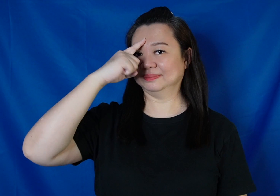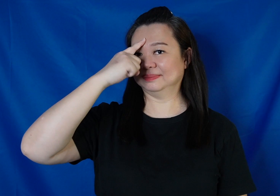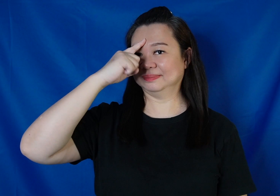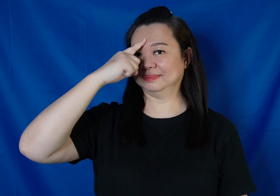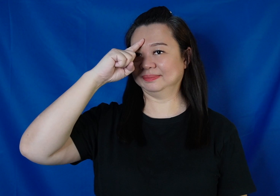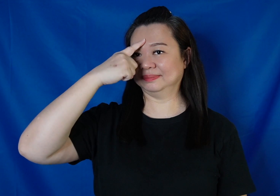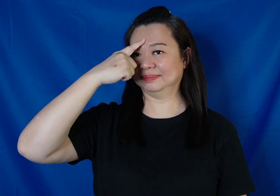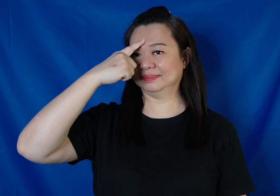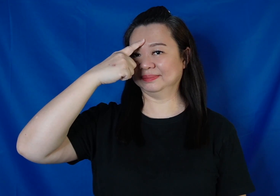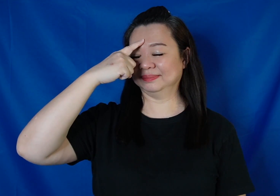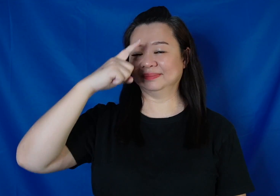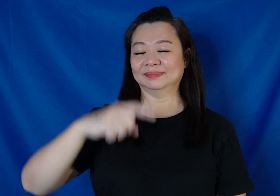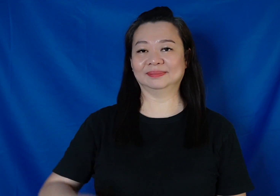INDIA (VAR. 2)